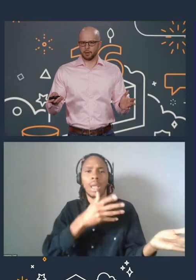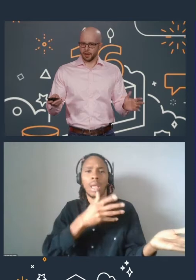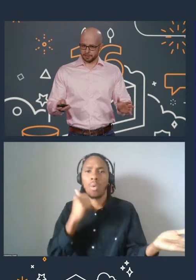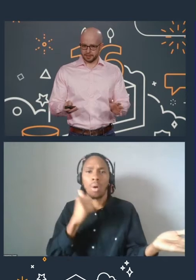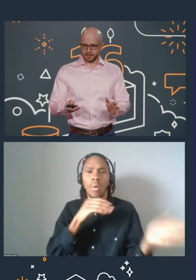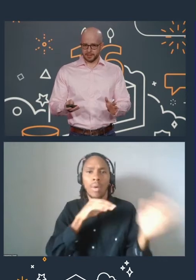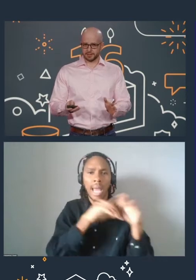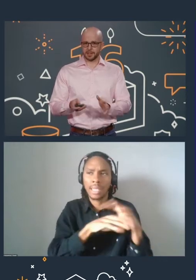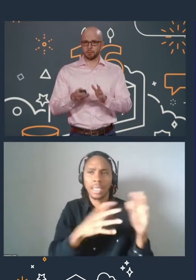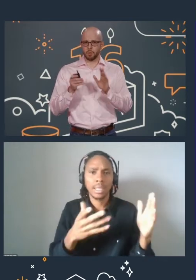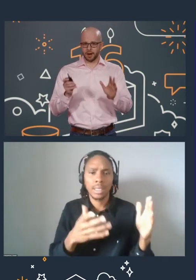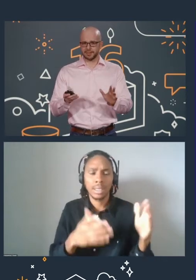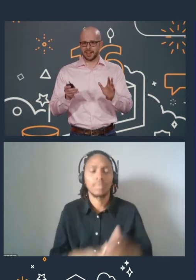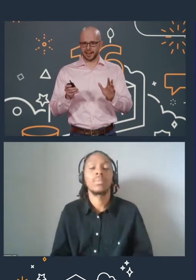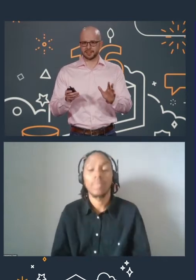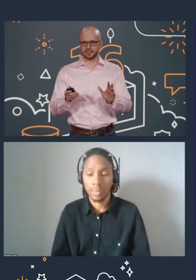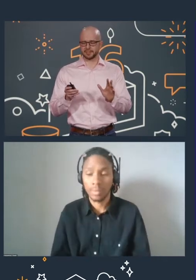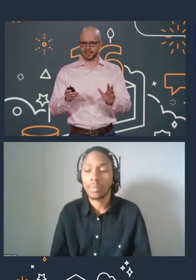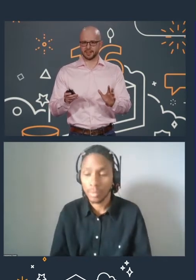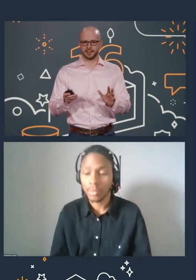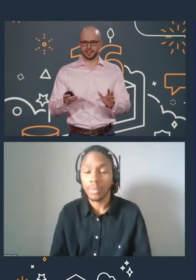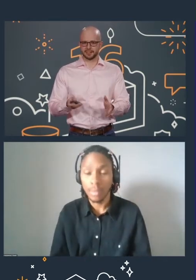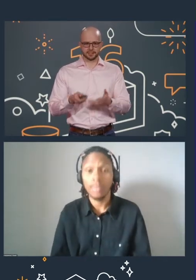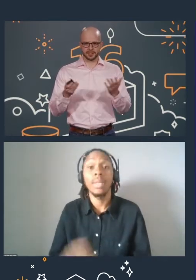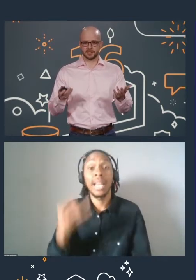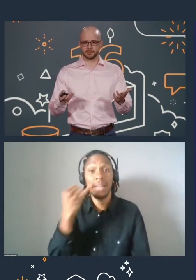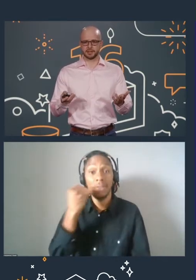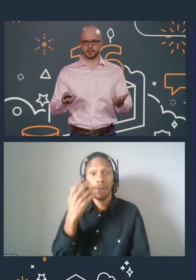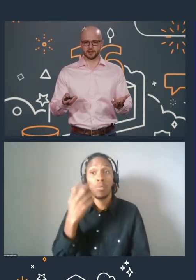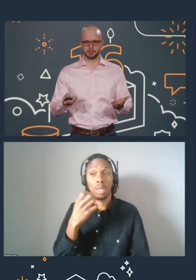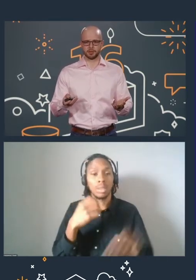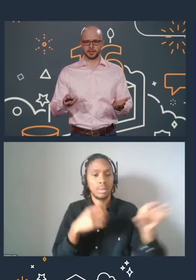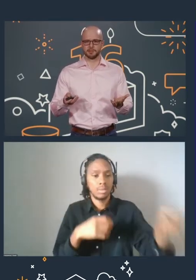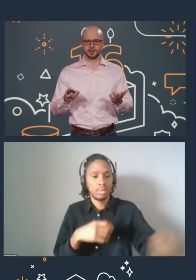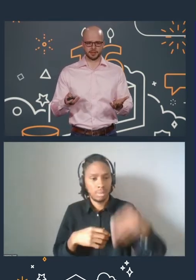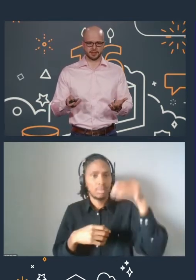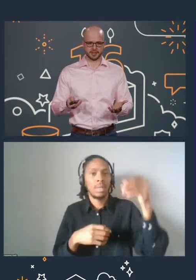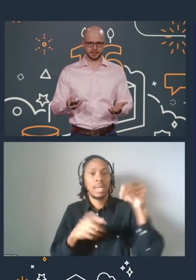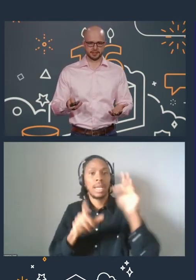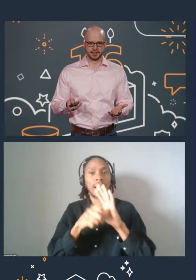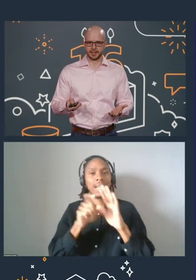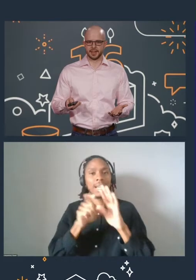However, if they want to access it later, it still needs to be available in milliseconds.